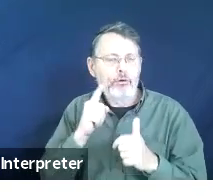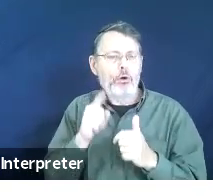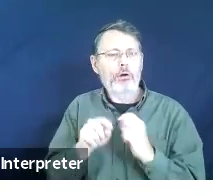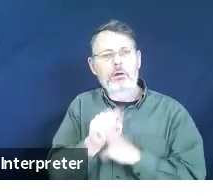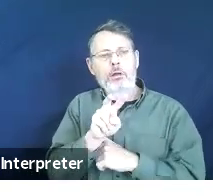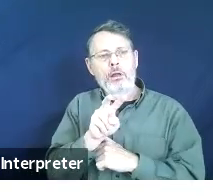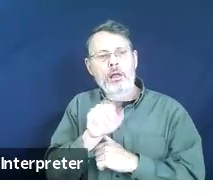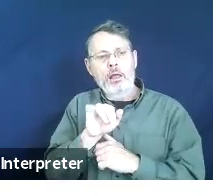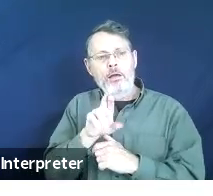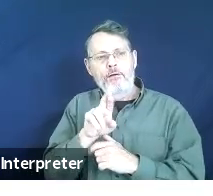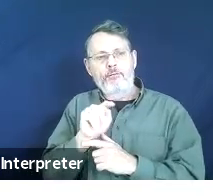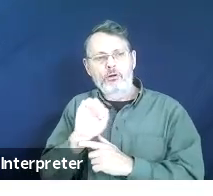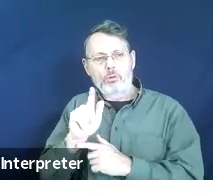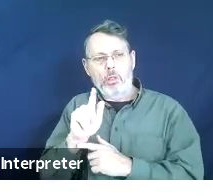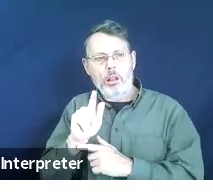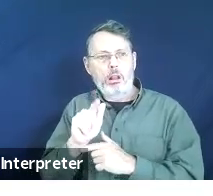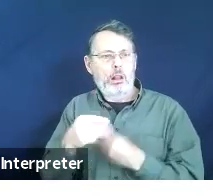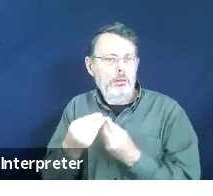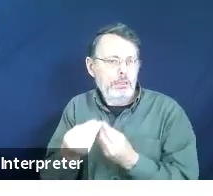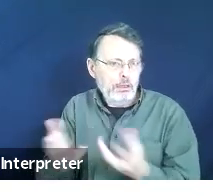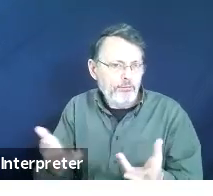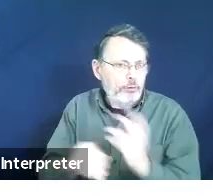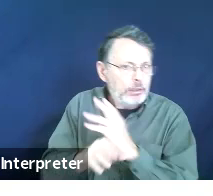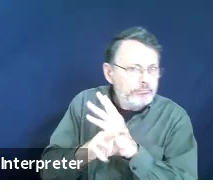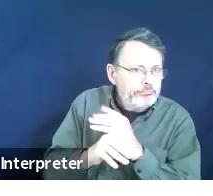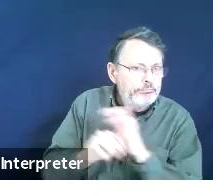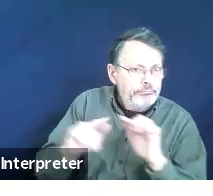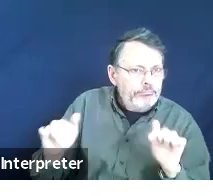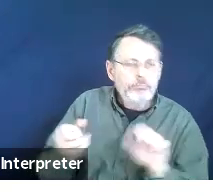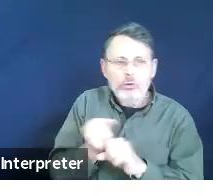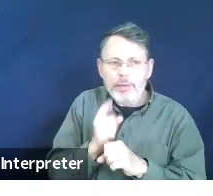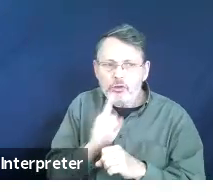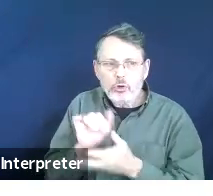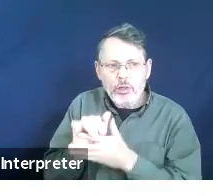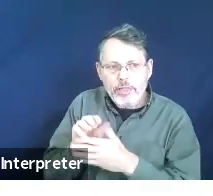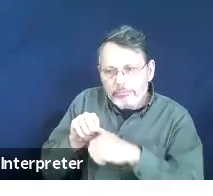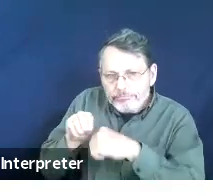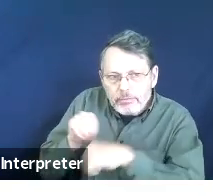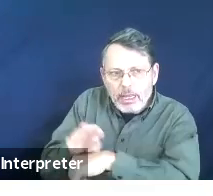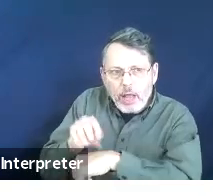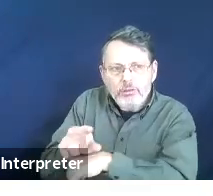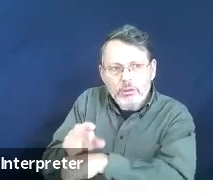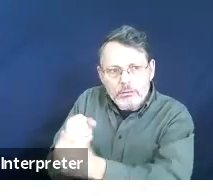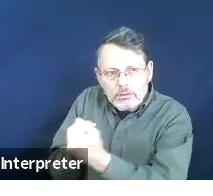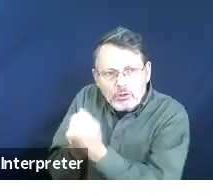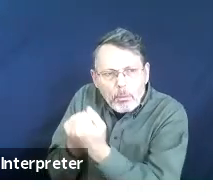the information coming out to individuals related to crisis counseling, supported those needs.